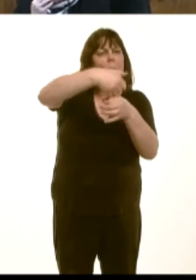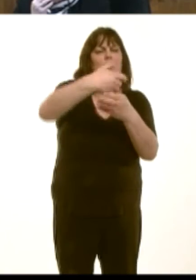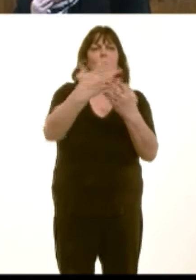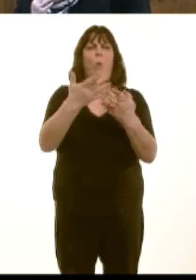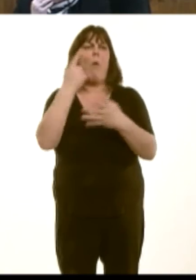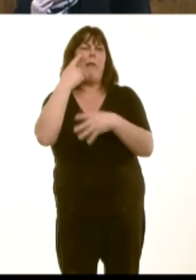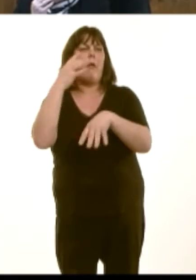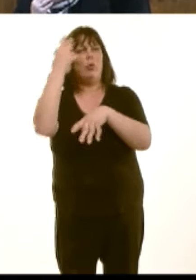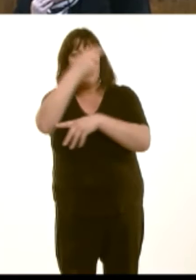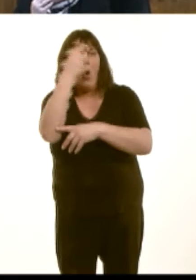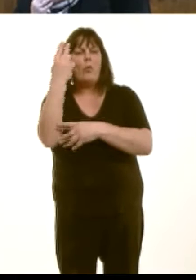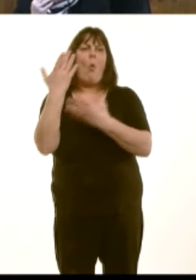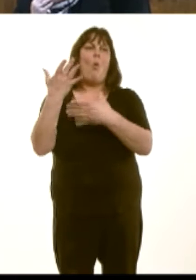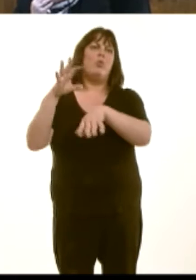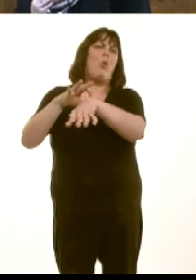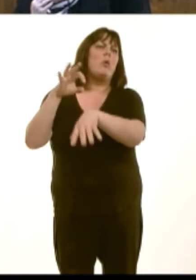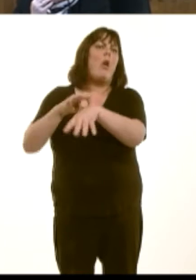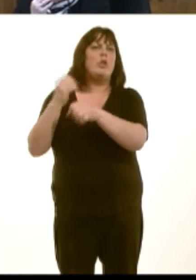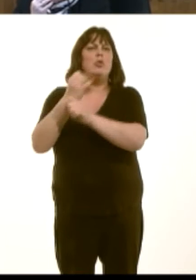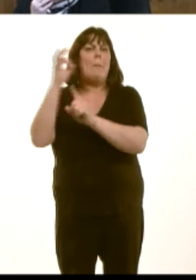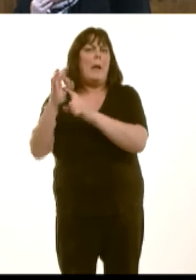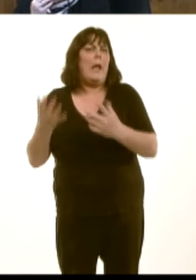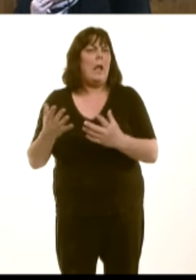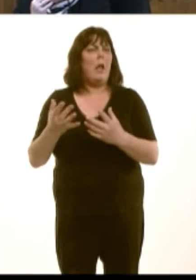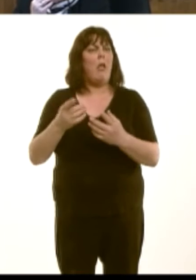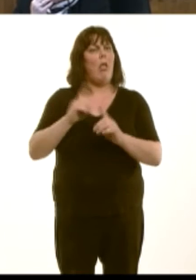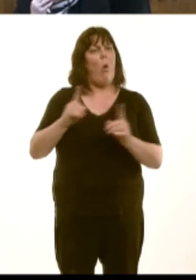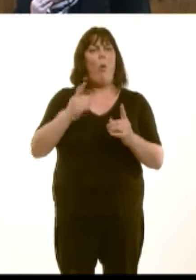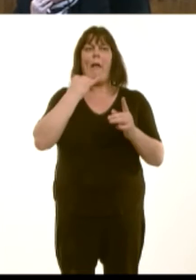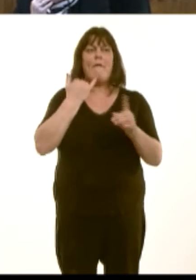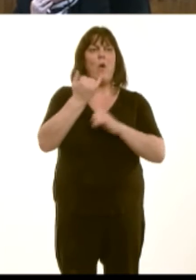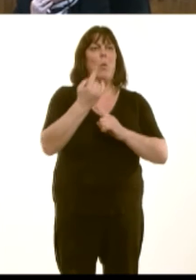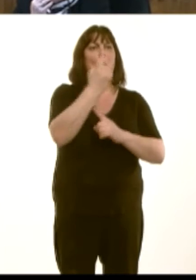111 as a service rather than 999 to obtain medical advice to see whether, in fact, a